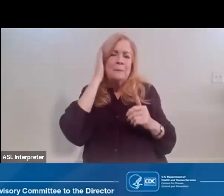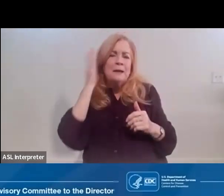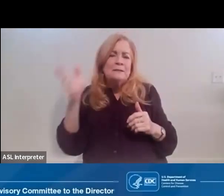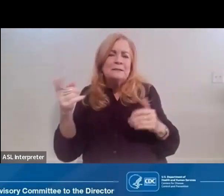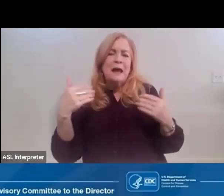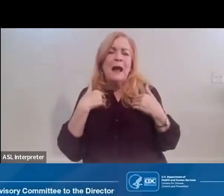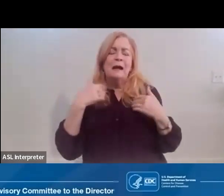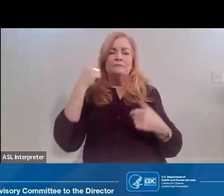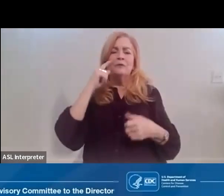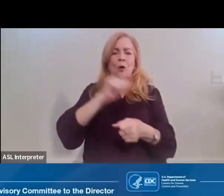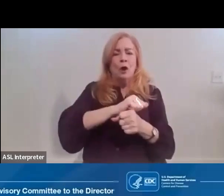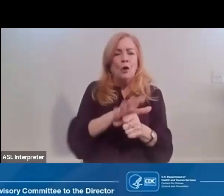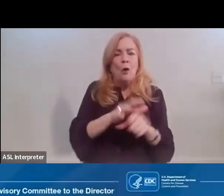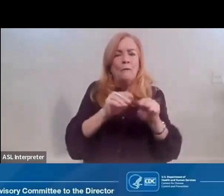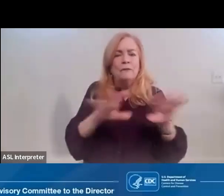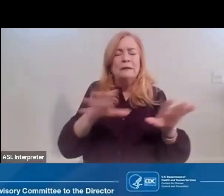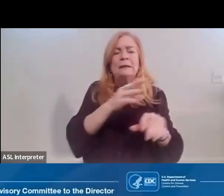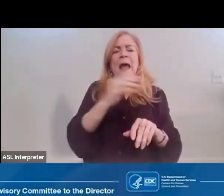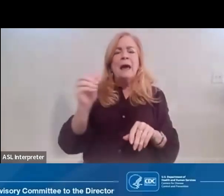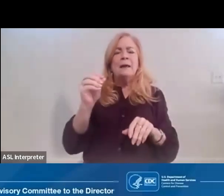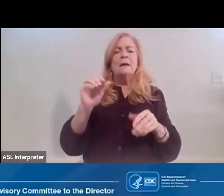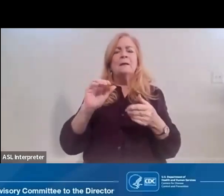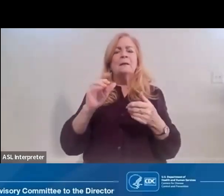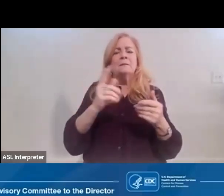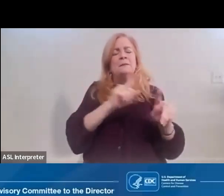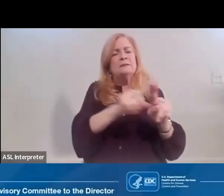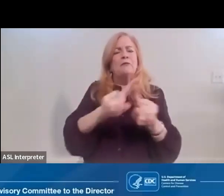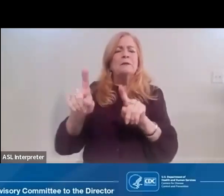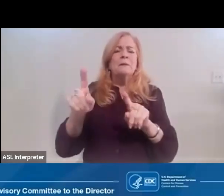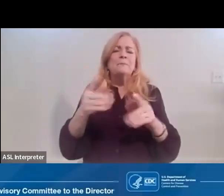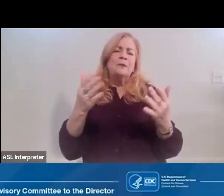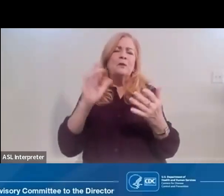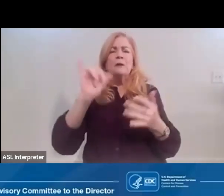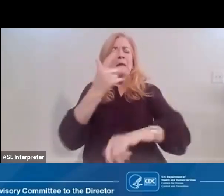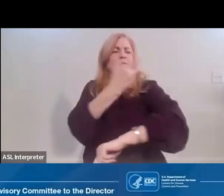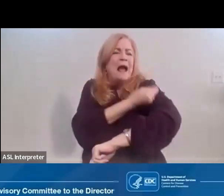Then they also use it for scarce resource allocation for Paxlovid and vaccines in the early part of the pandemic.